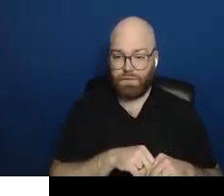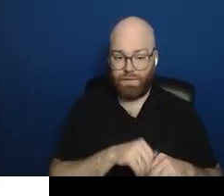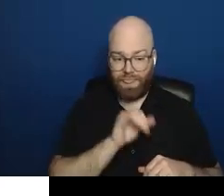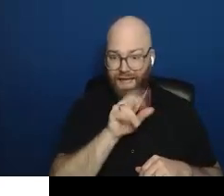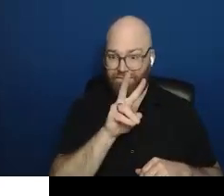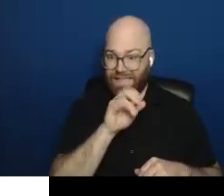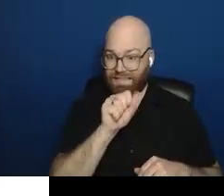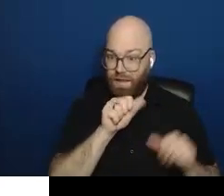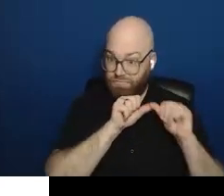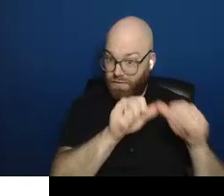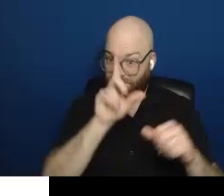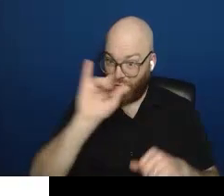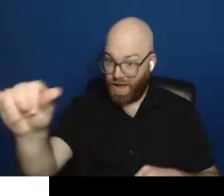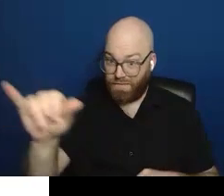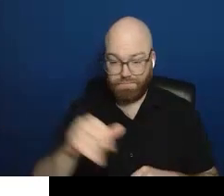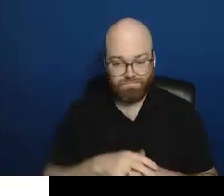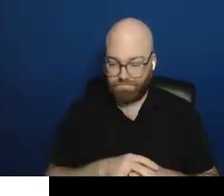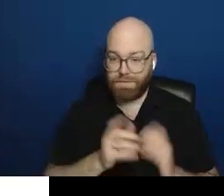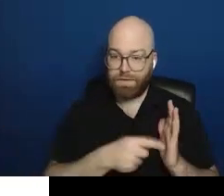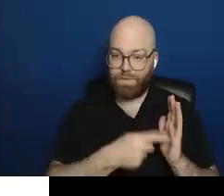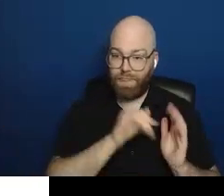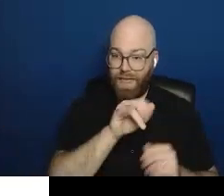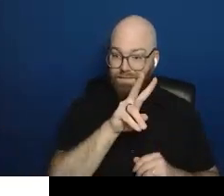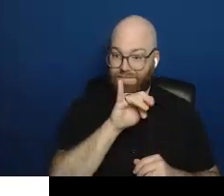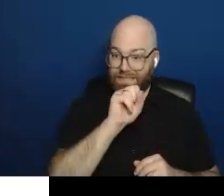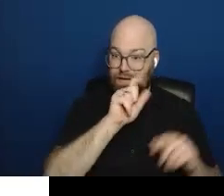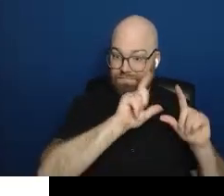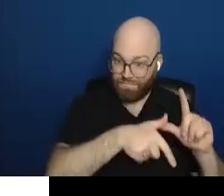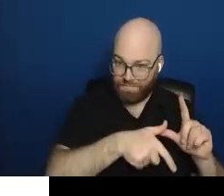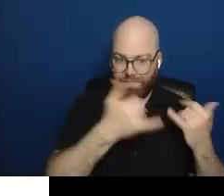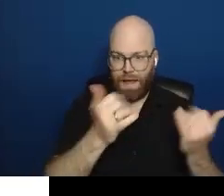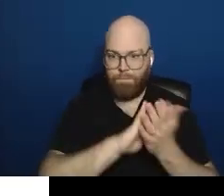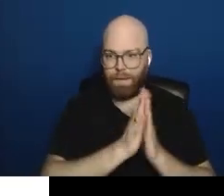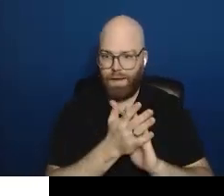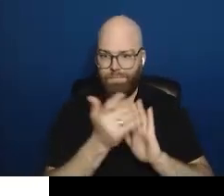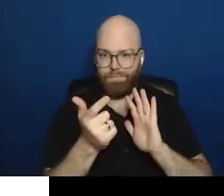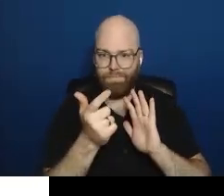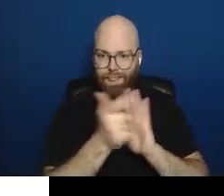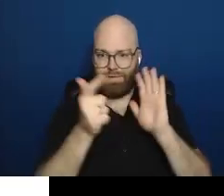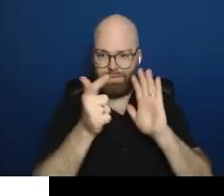and sometimes they overstay. So then, they're also looking for a way. So just being mindful that,